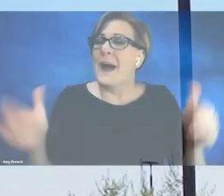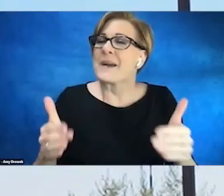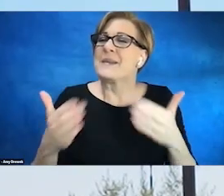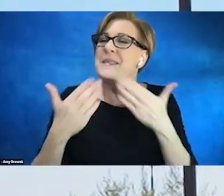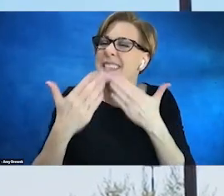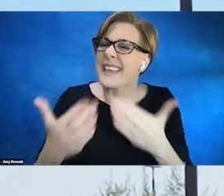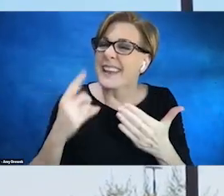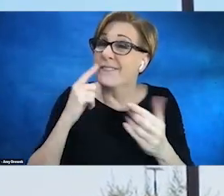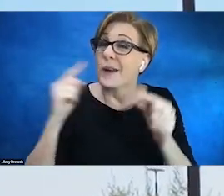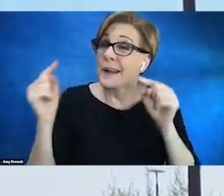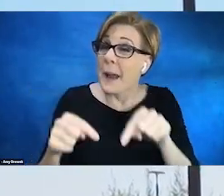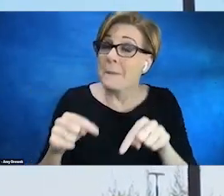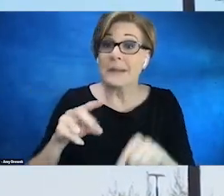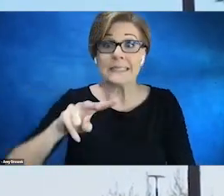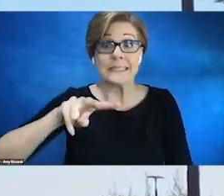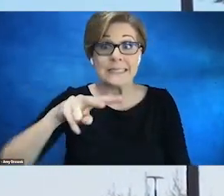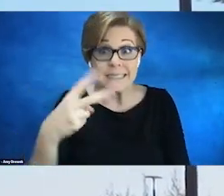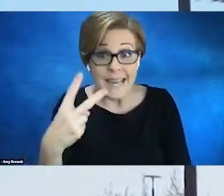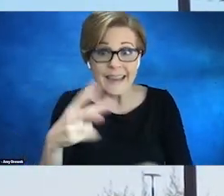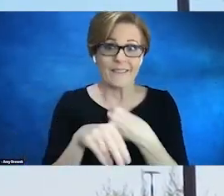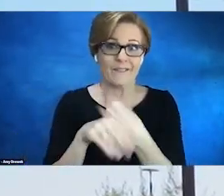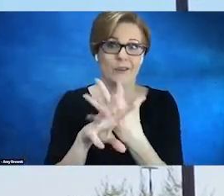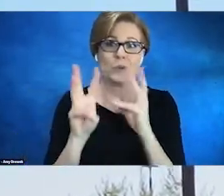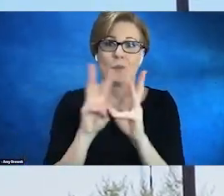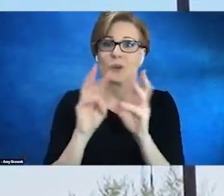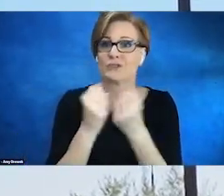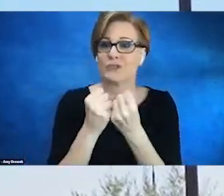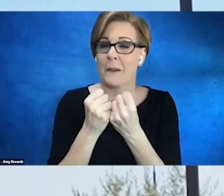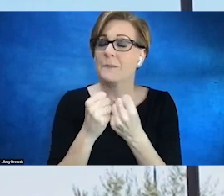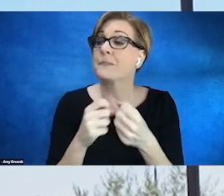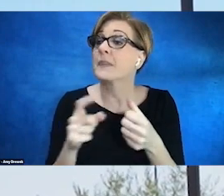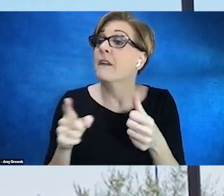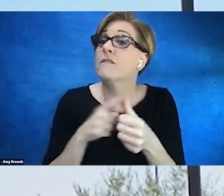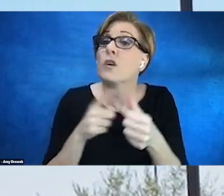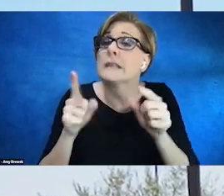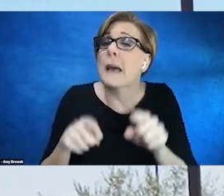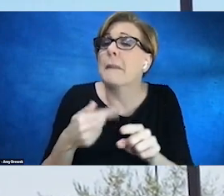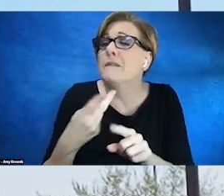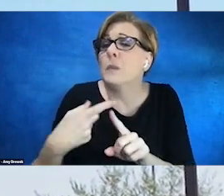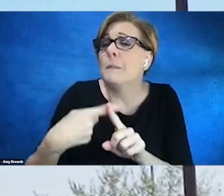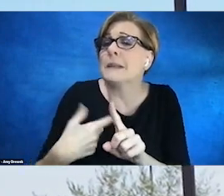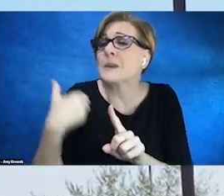Scott: Welcome and thank you for attending our second virtual workshop. Our first was a couple months